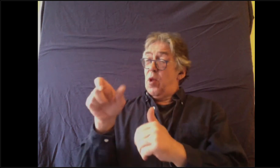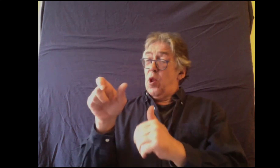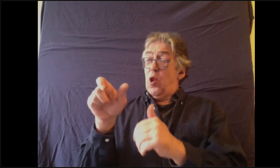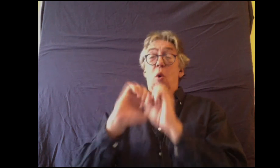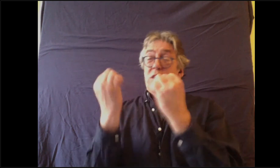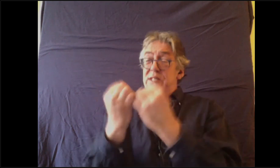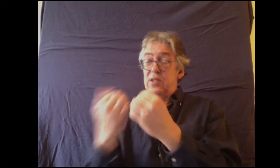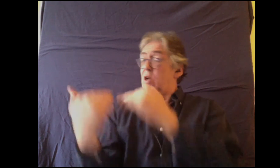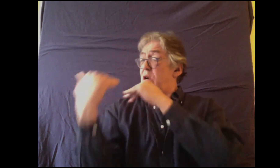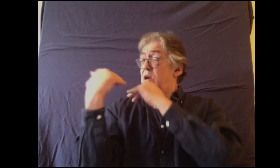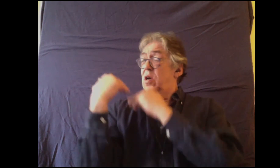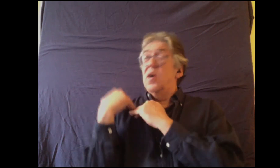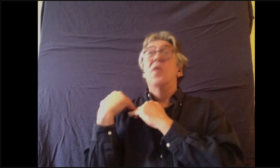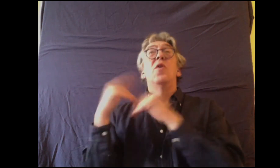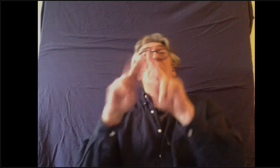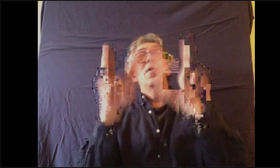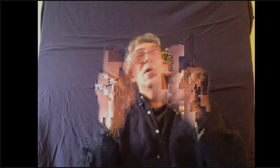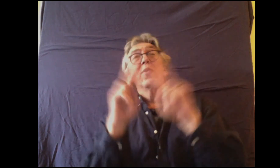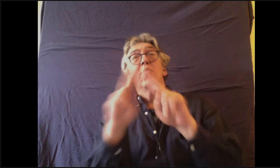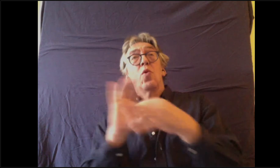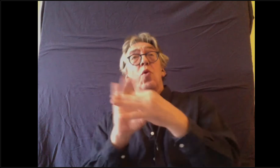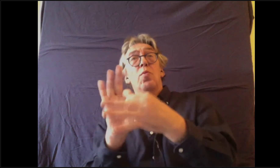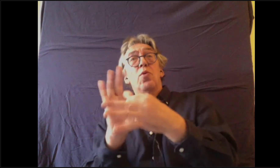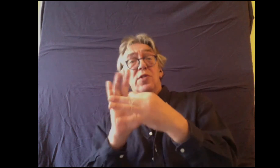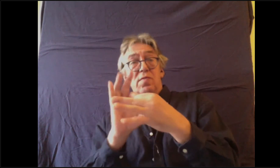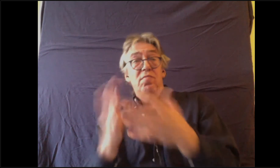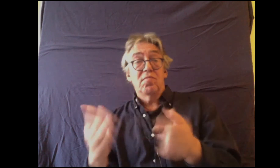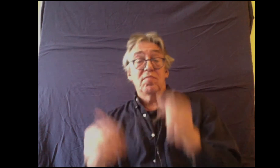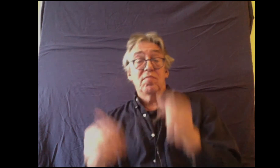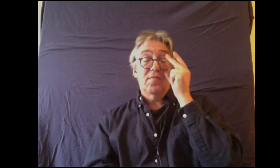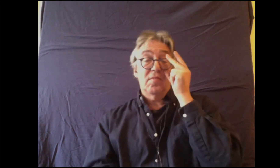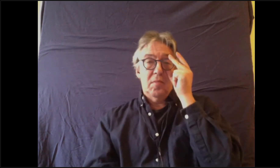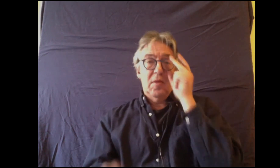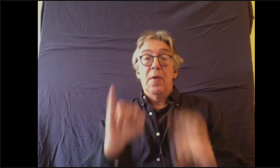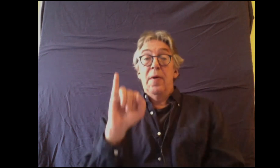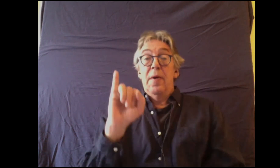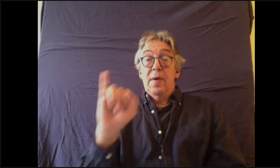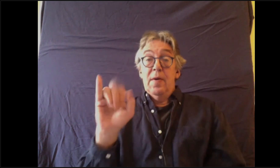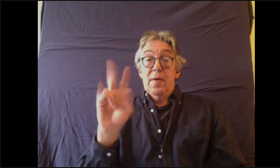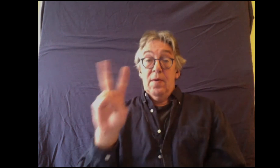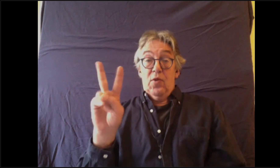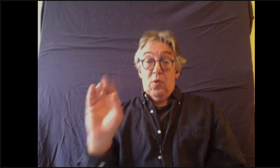This is because we want to ensure DPOs are included in the i2i program,